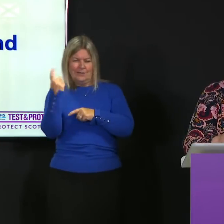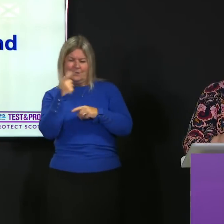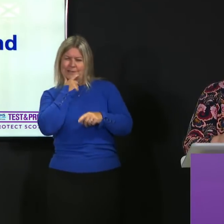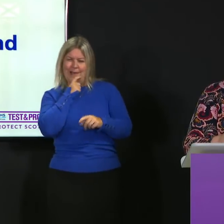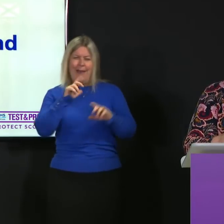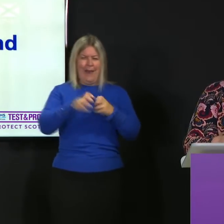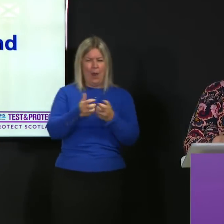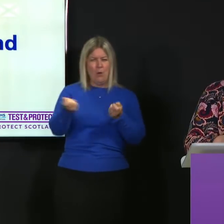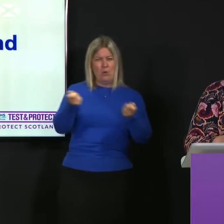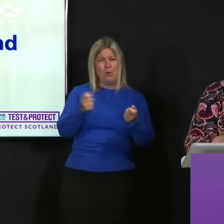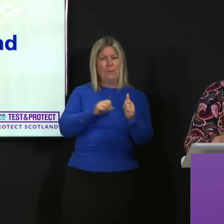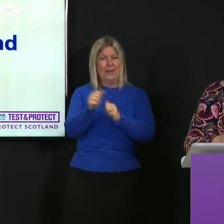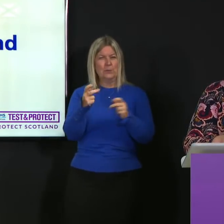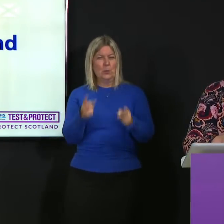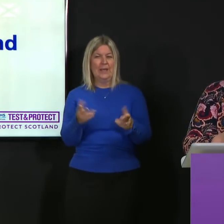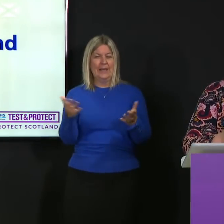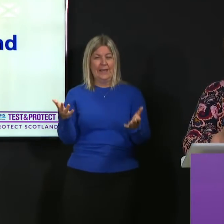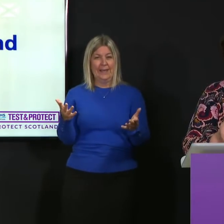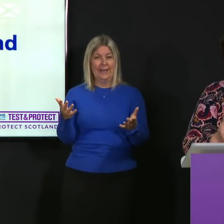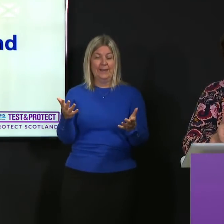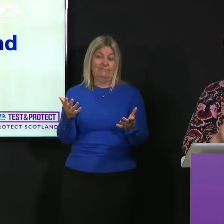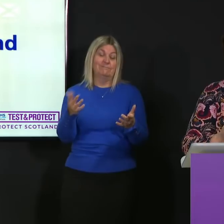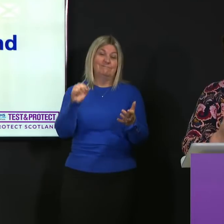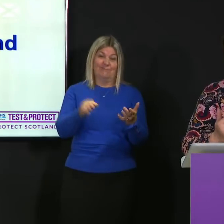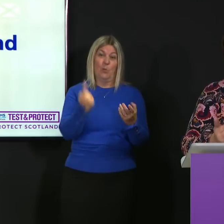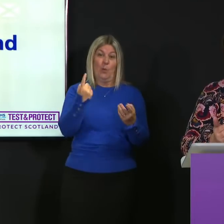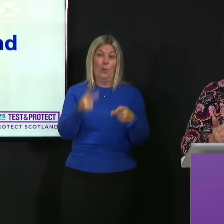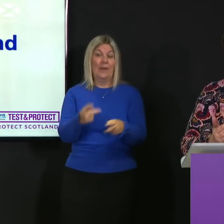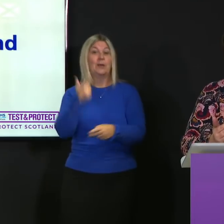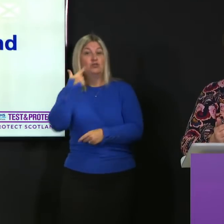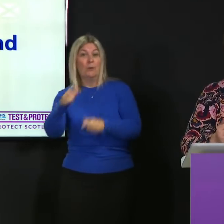talked about. But actually our knowledge and understanding of how to treat the virus